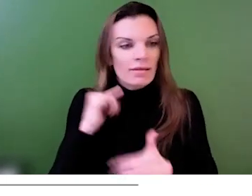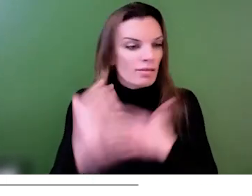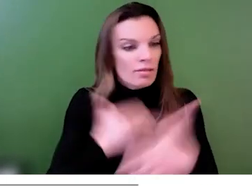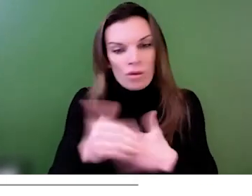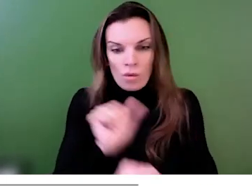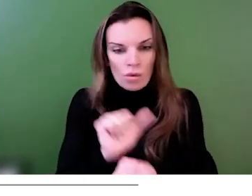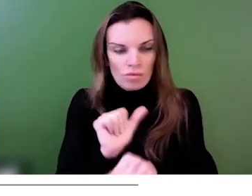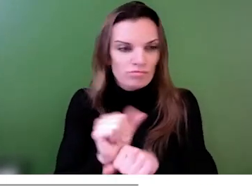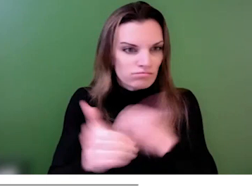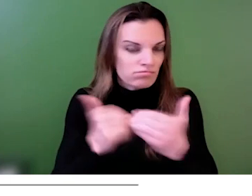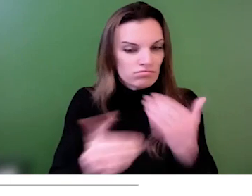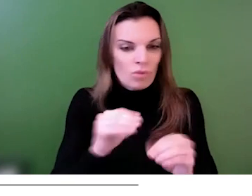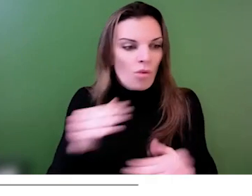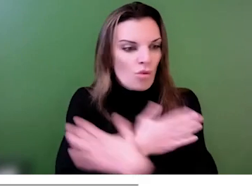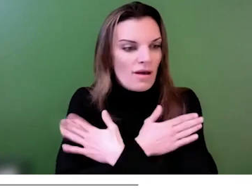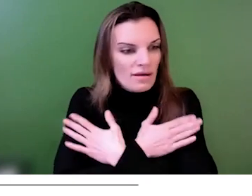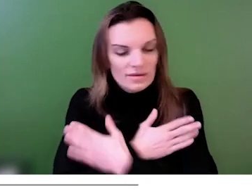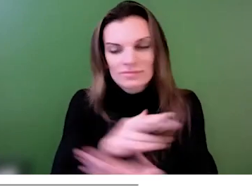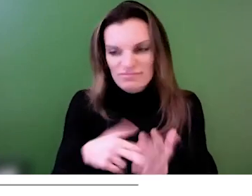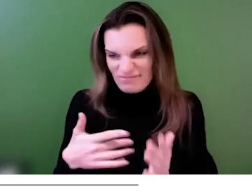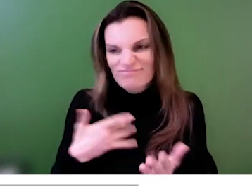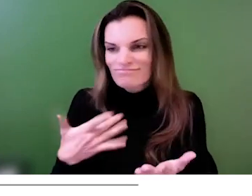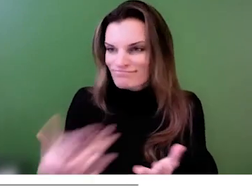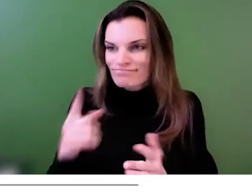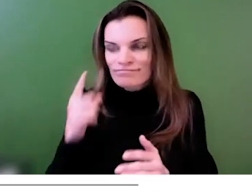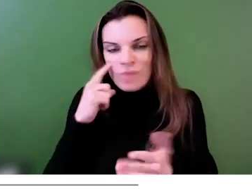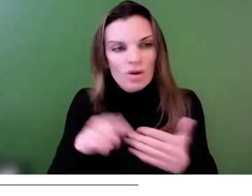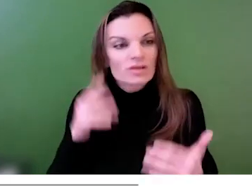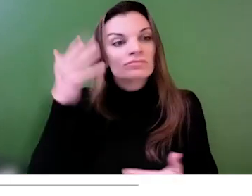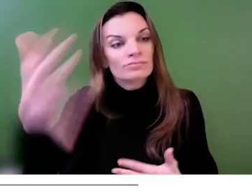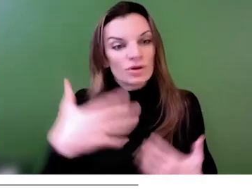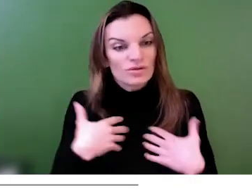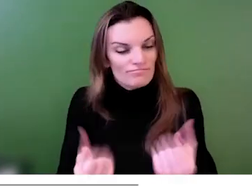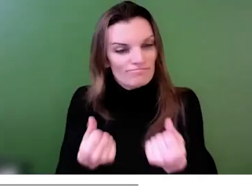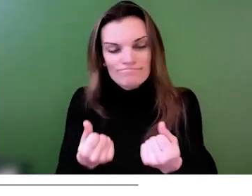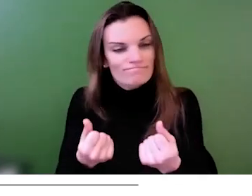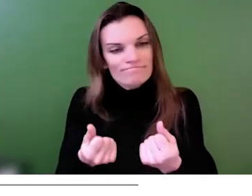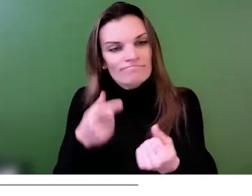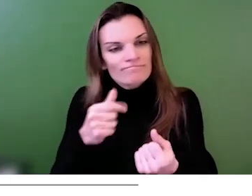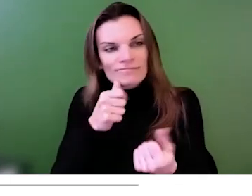are more likely to develop long COVID. So we are seeing you know, if people don't have sick